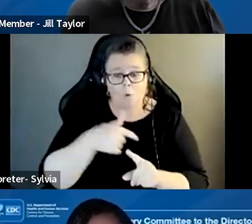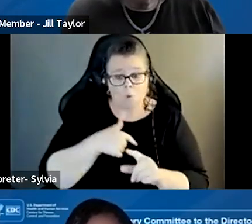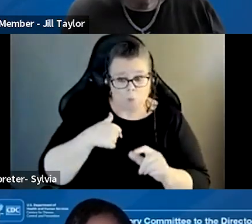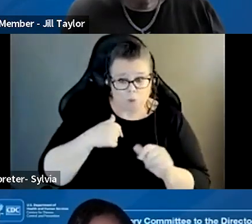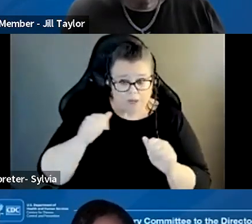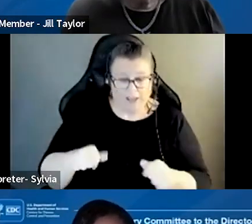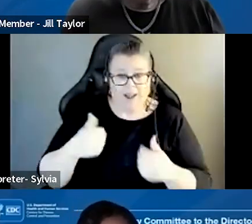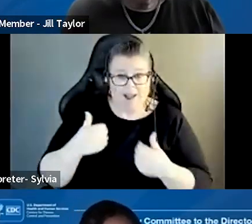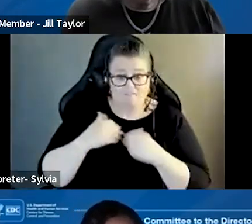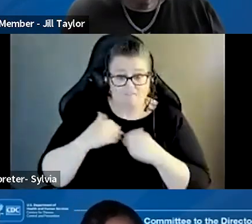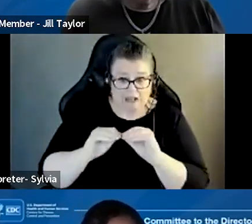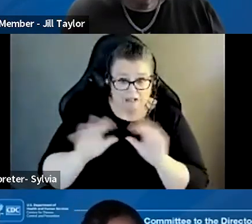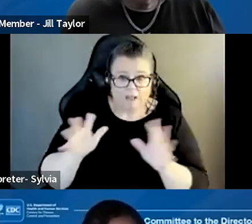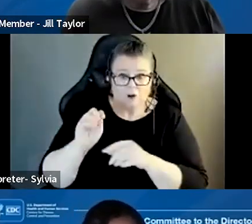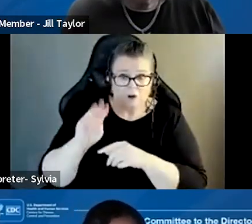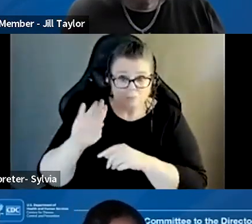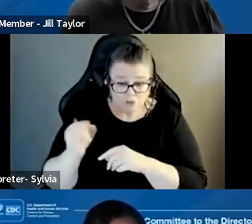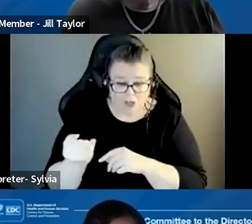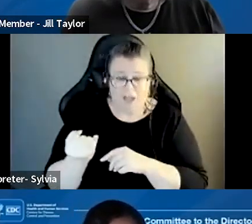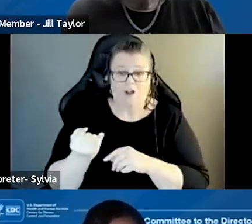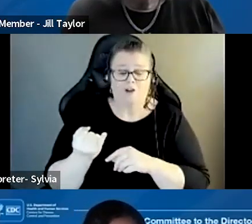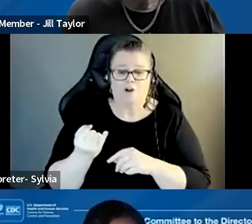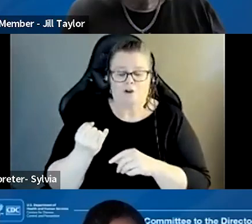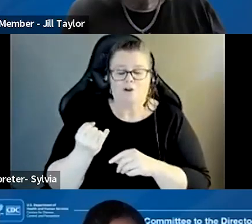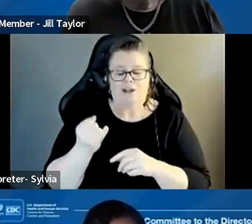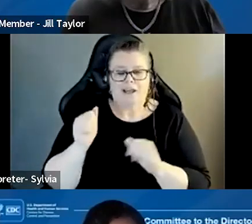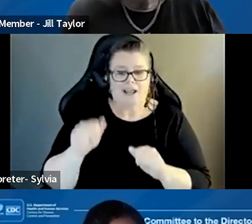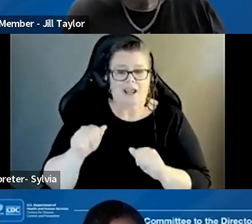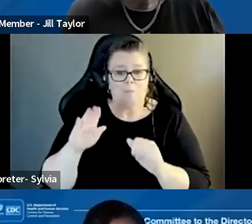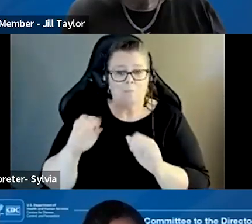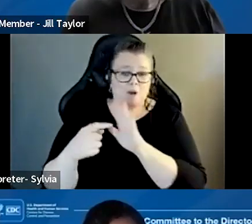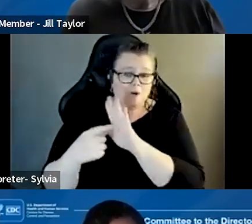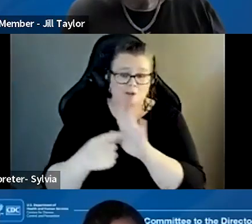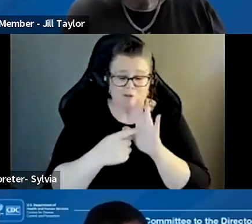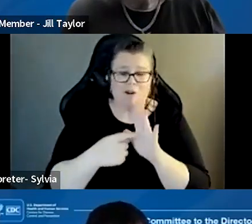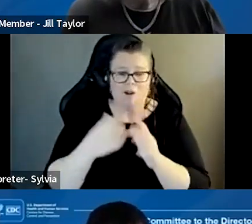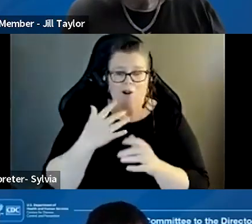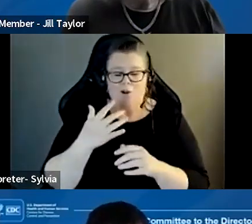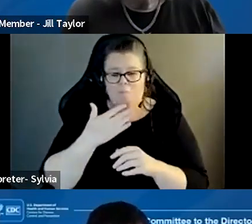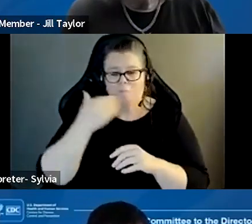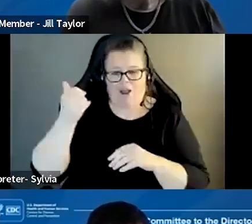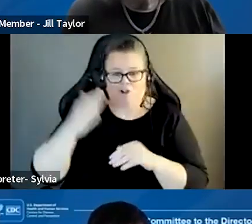that could be presented, rather than the dense presentation? And I think for this discussion here